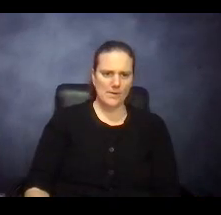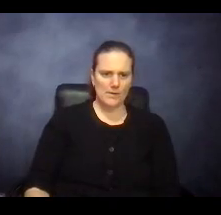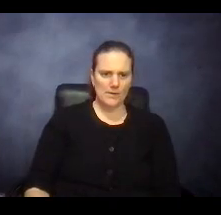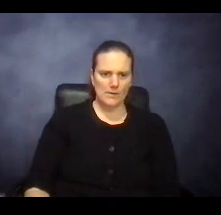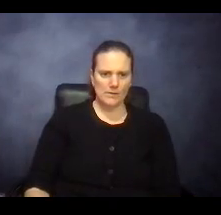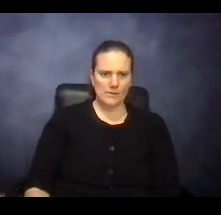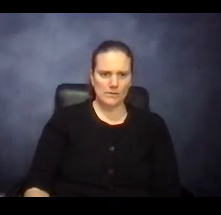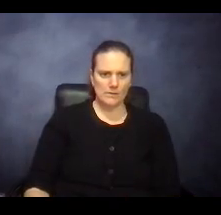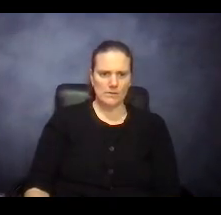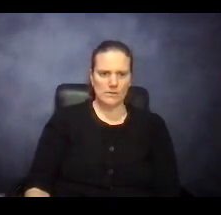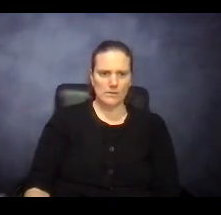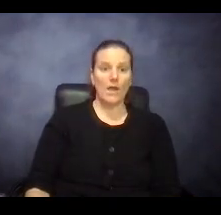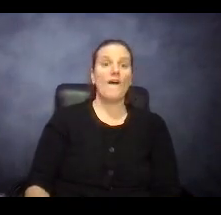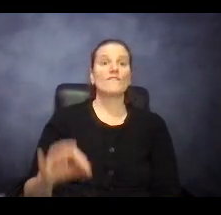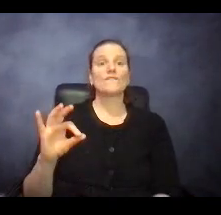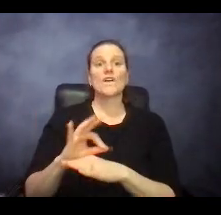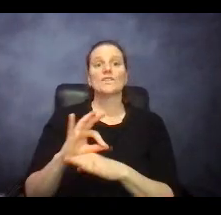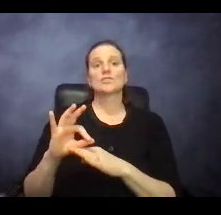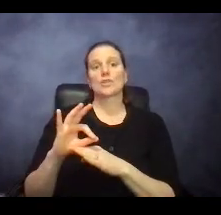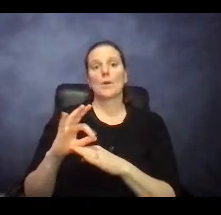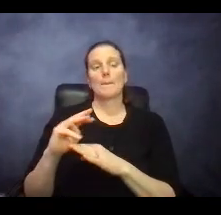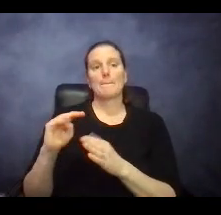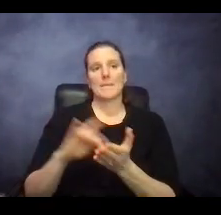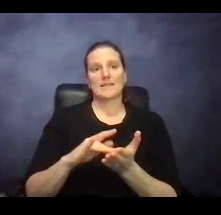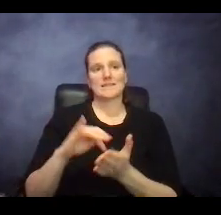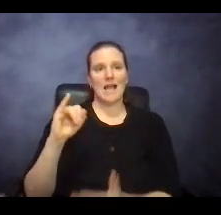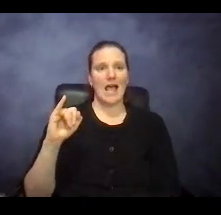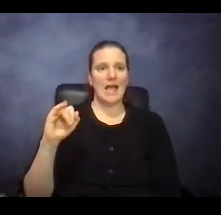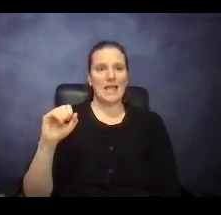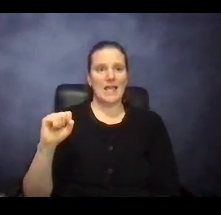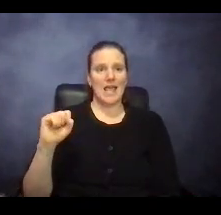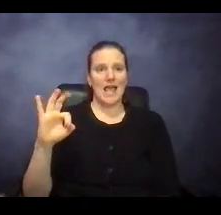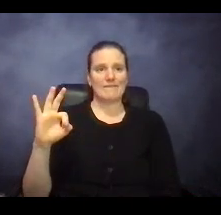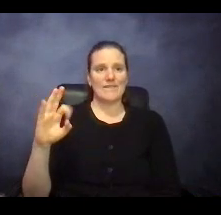You can go to the functional medicine ifm.org if you wanna work with a functional medicine person.